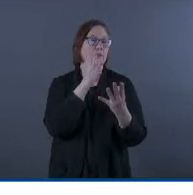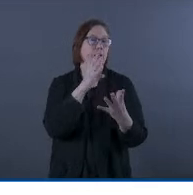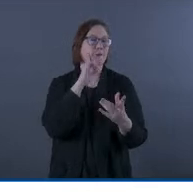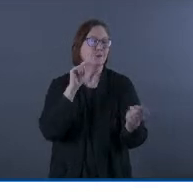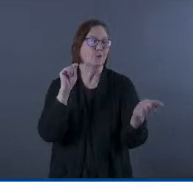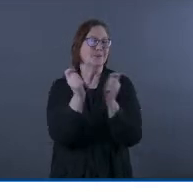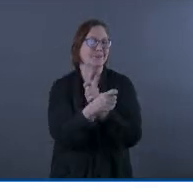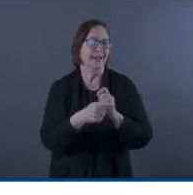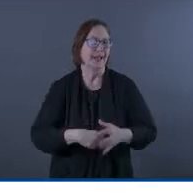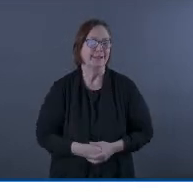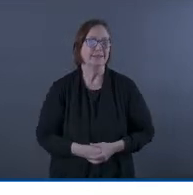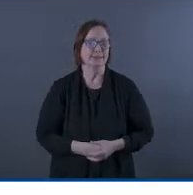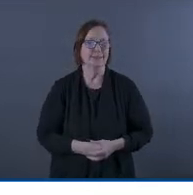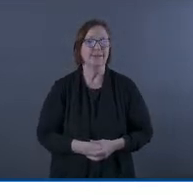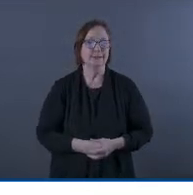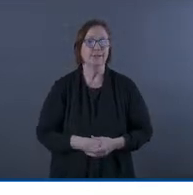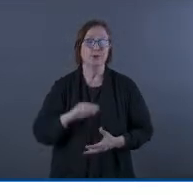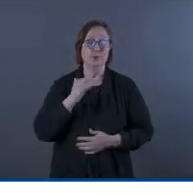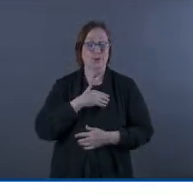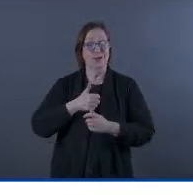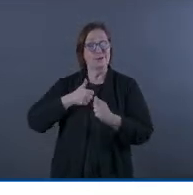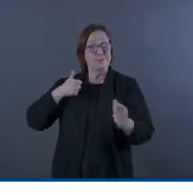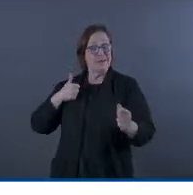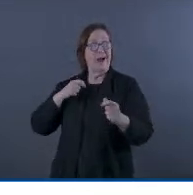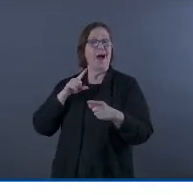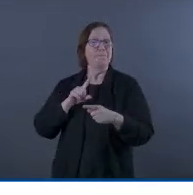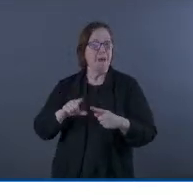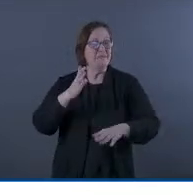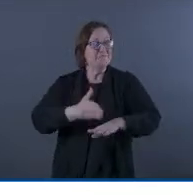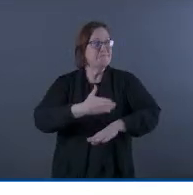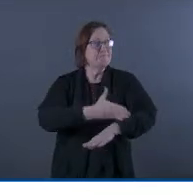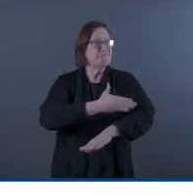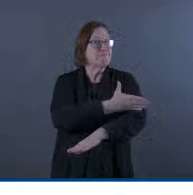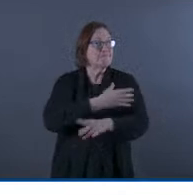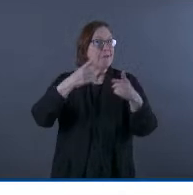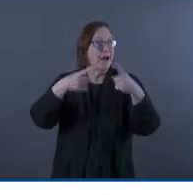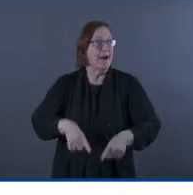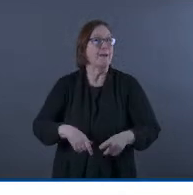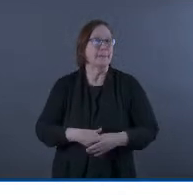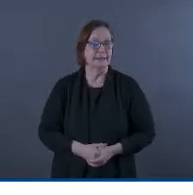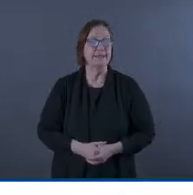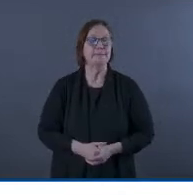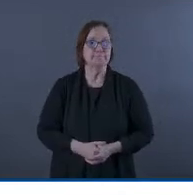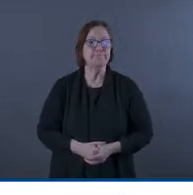but we are making good progress in our community on getting folks eligible and vaccinated.